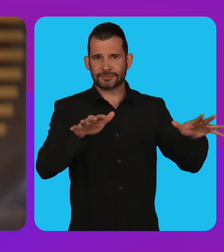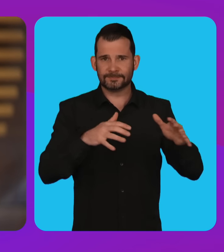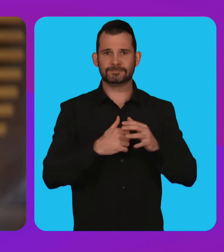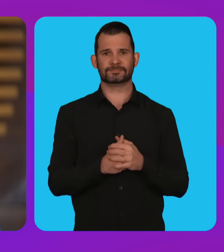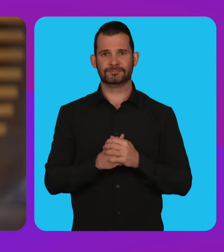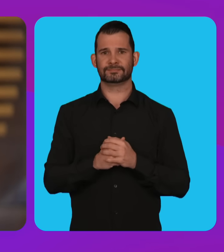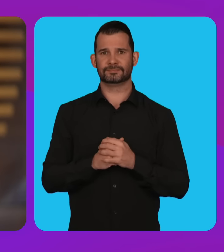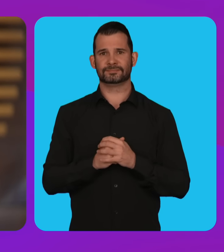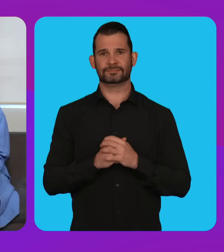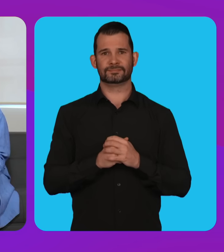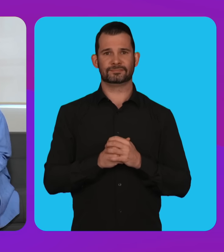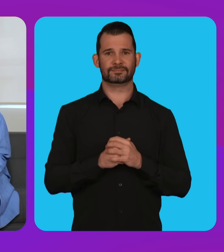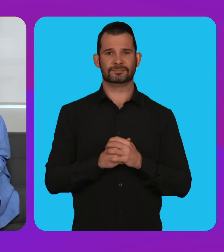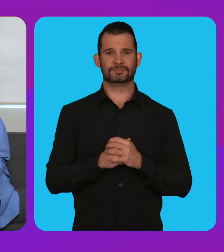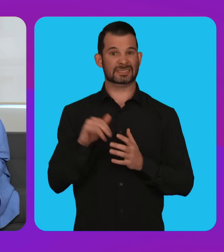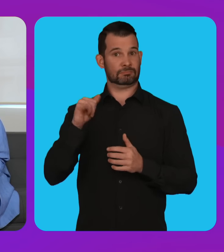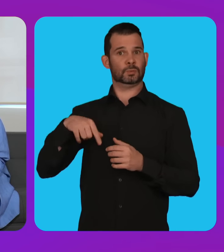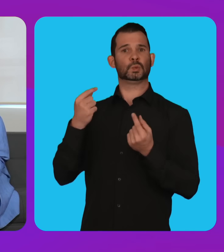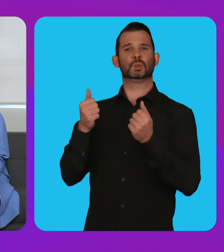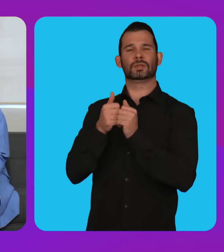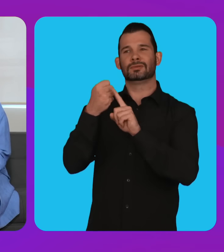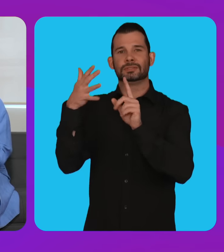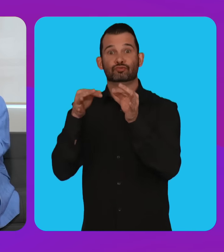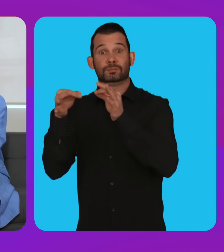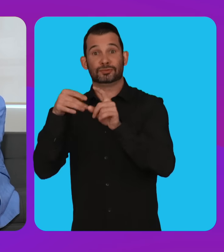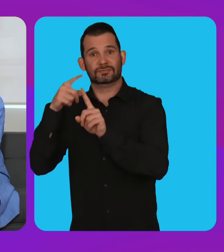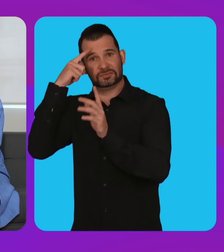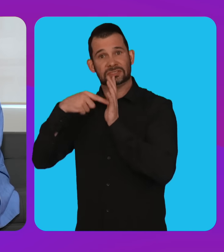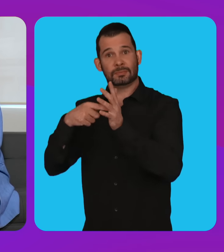[Interpreter 1] We do it with the [NON-ENGLISH], for example.